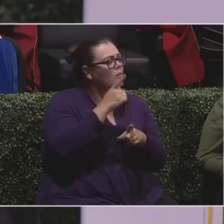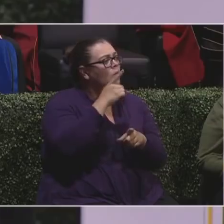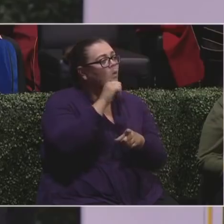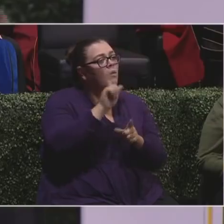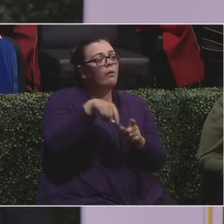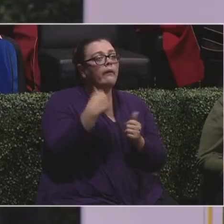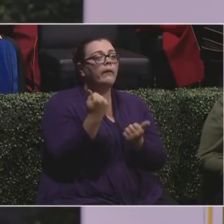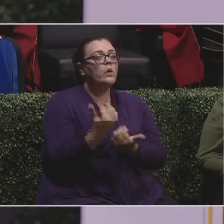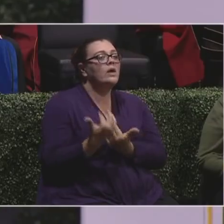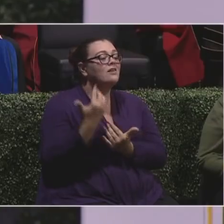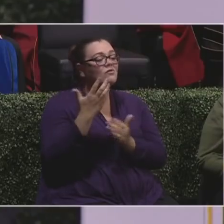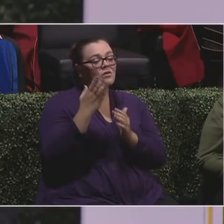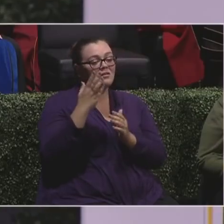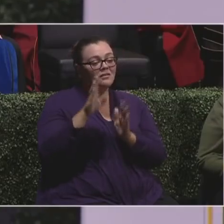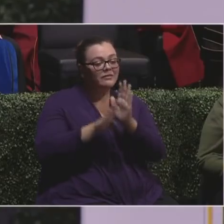LIKE THAT, AND RELYING ON OUR OWN INSTINCTS TO DO THAT.